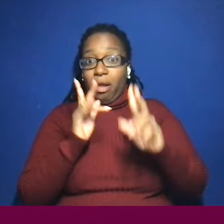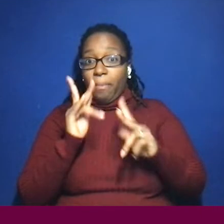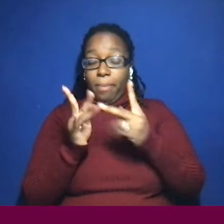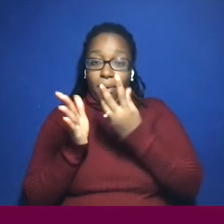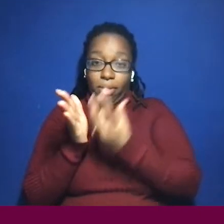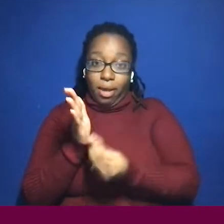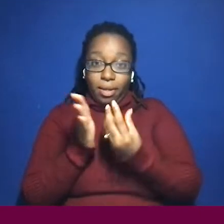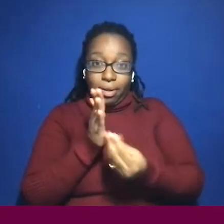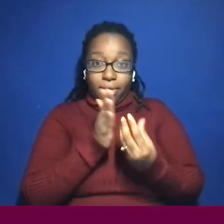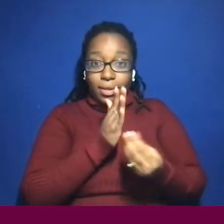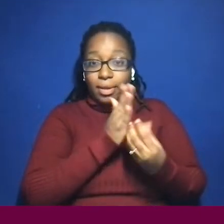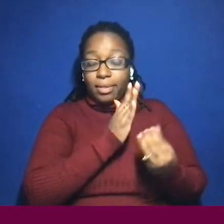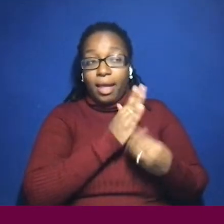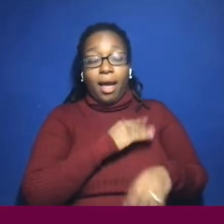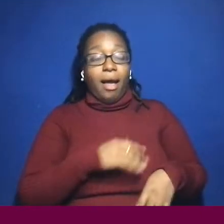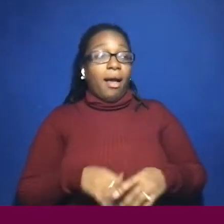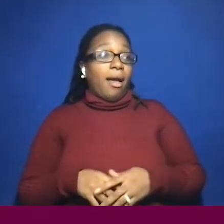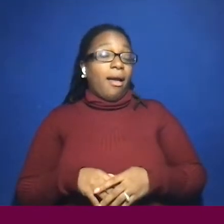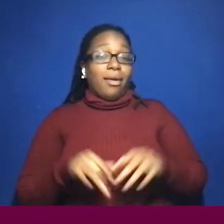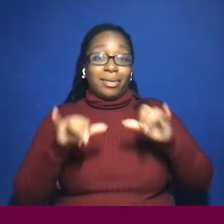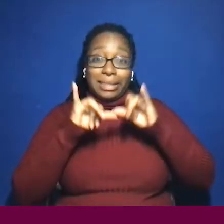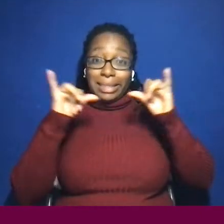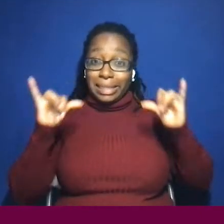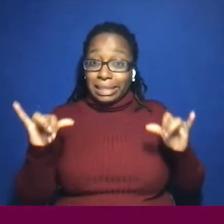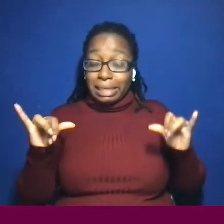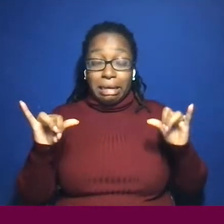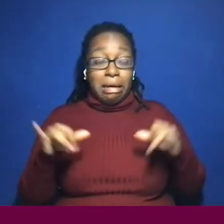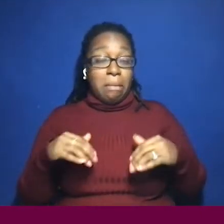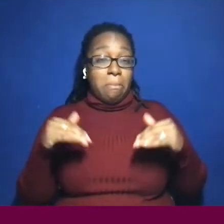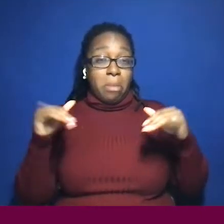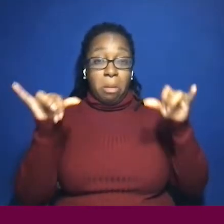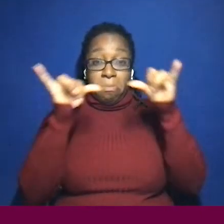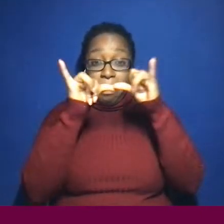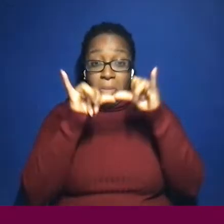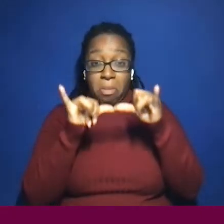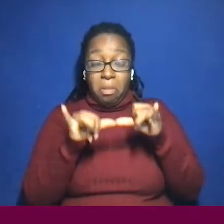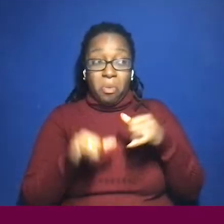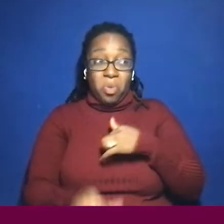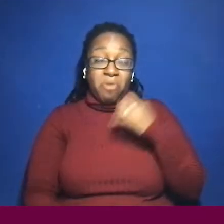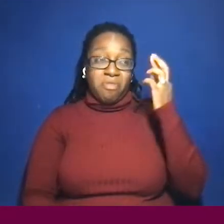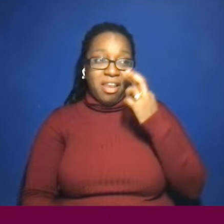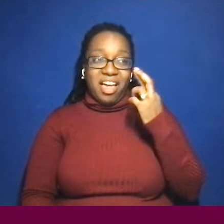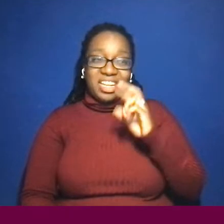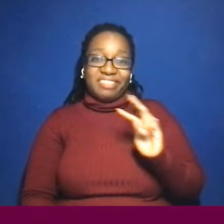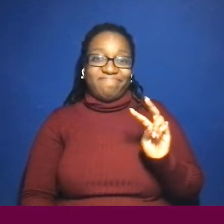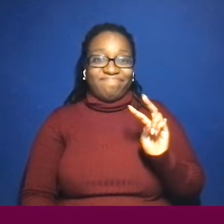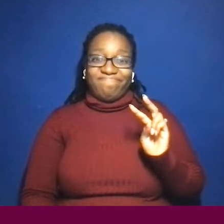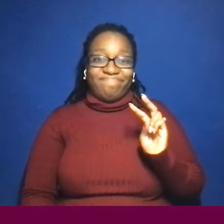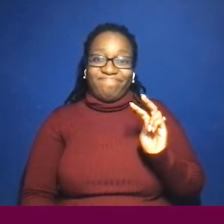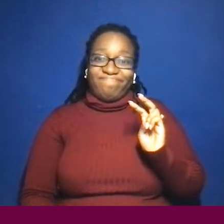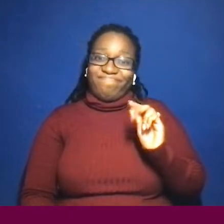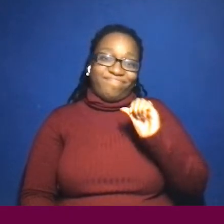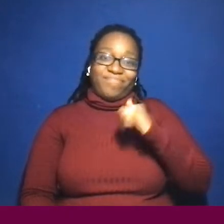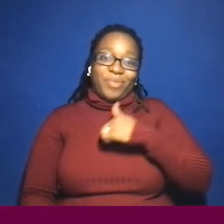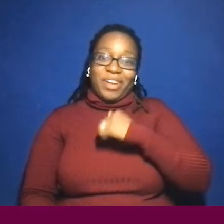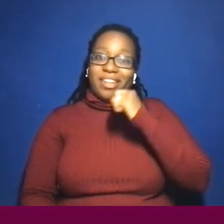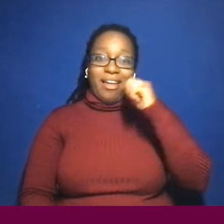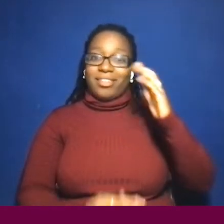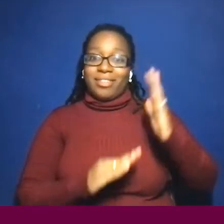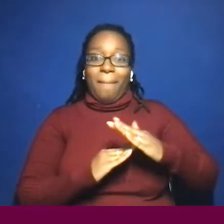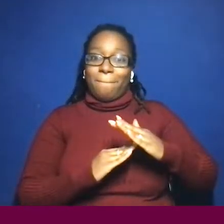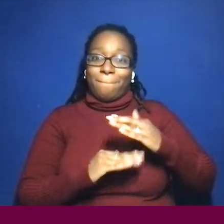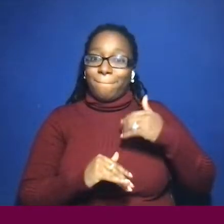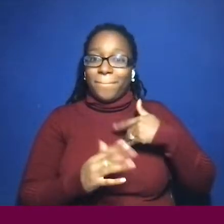so many levels and metrics, we've obviously done very poorly compared with many other countries.